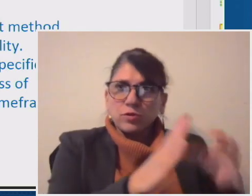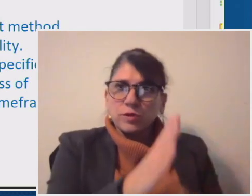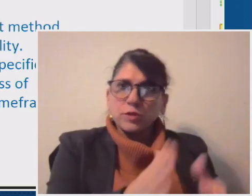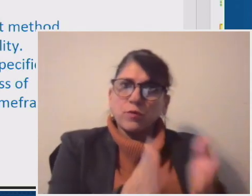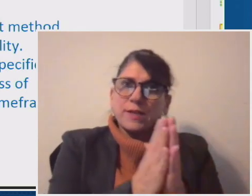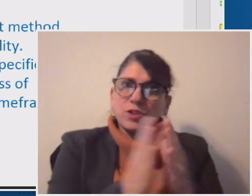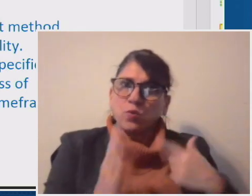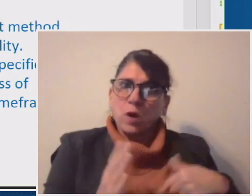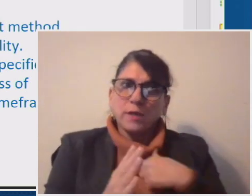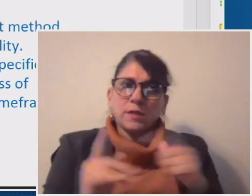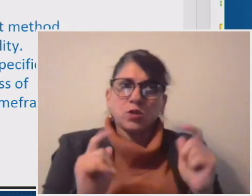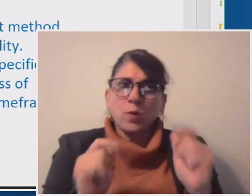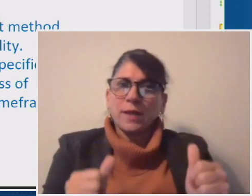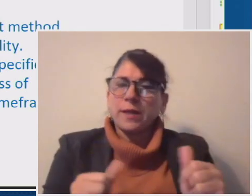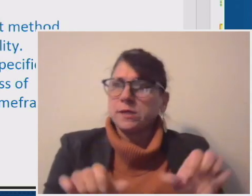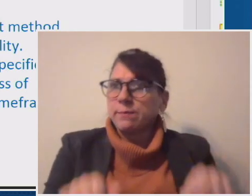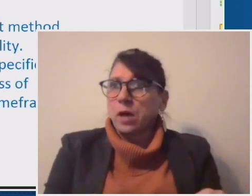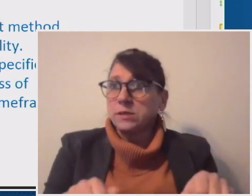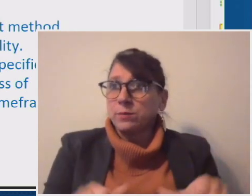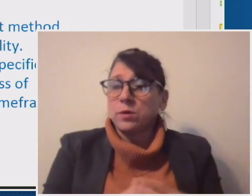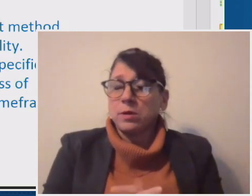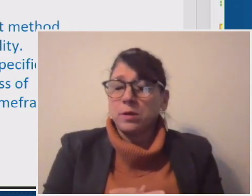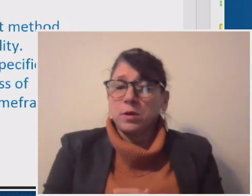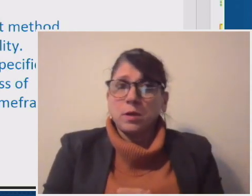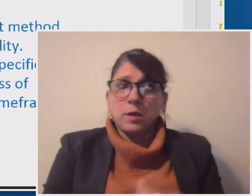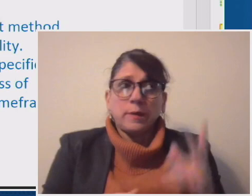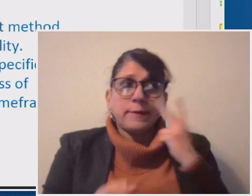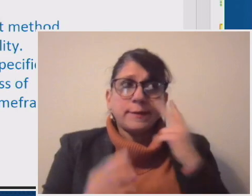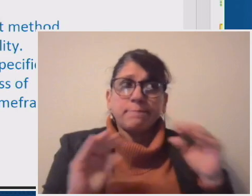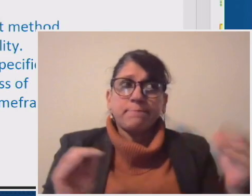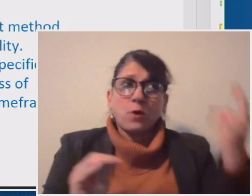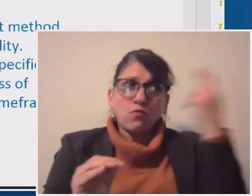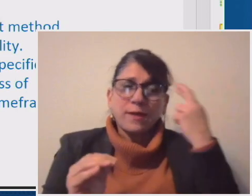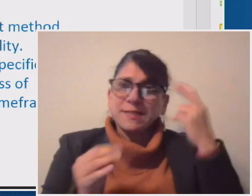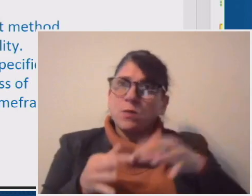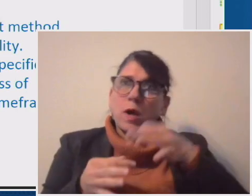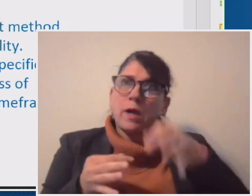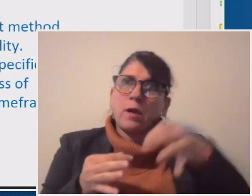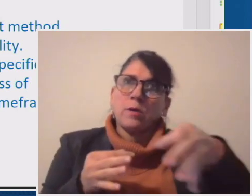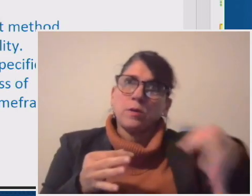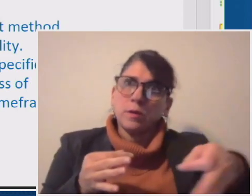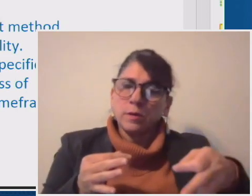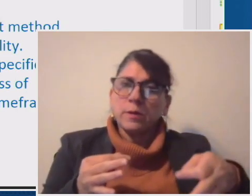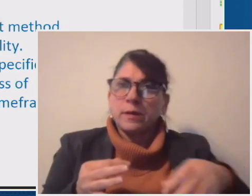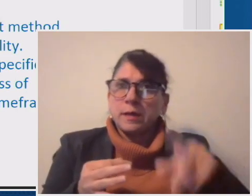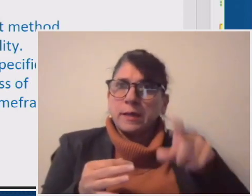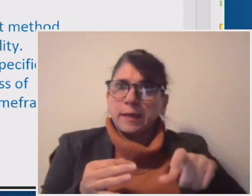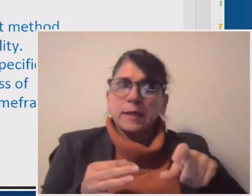possible. We see no reason why it should take an institution which is closed a year